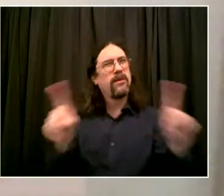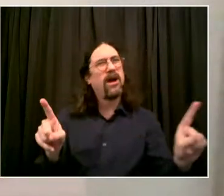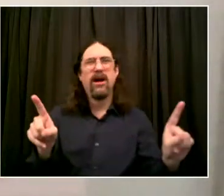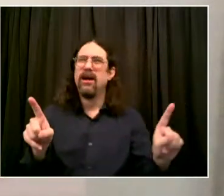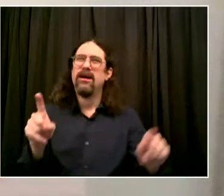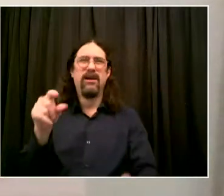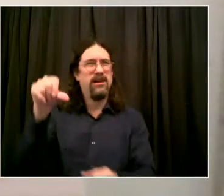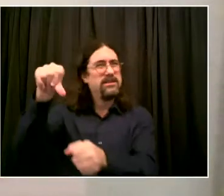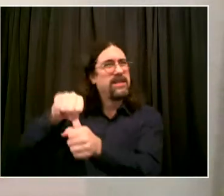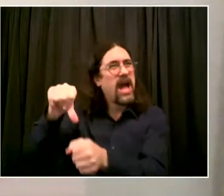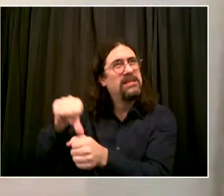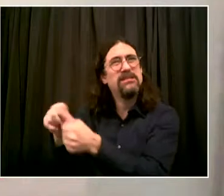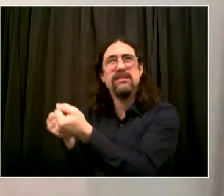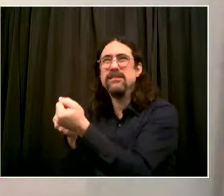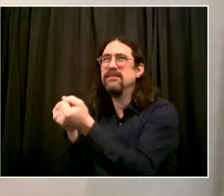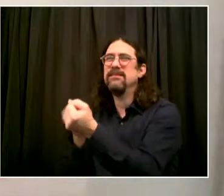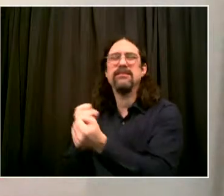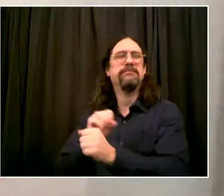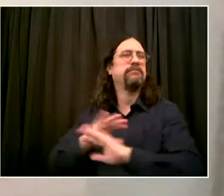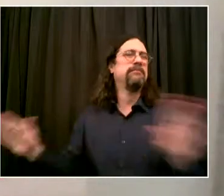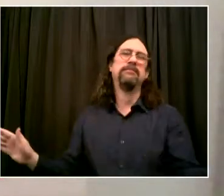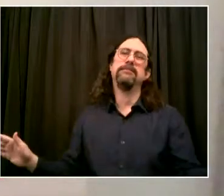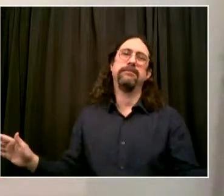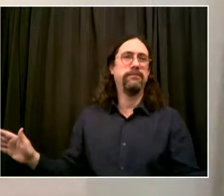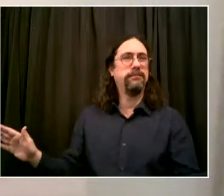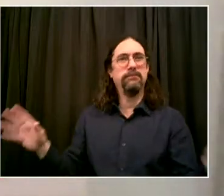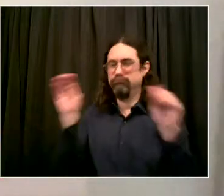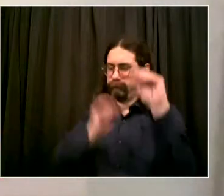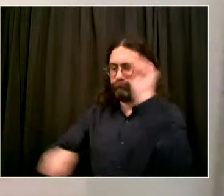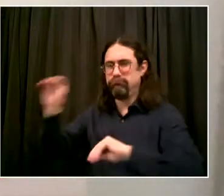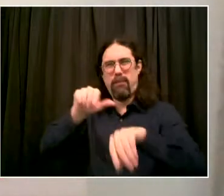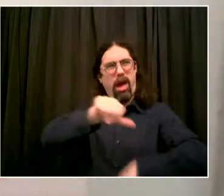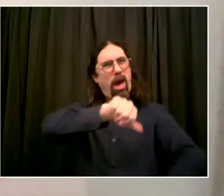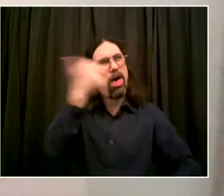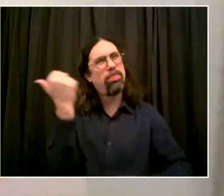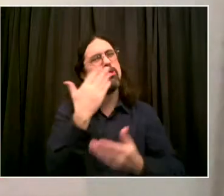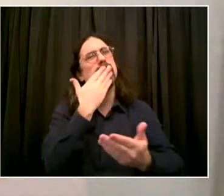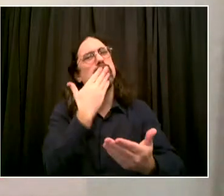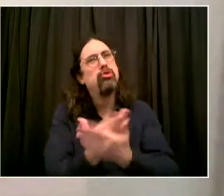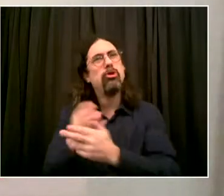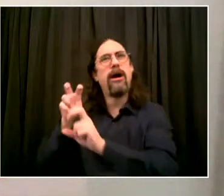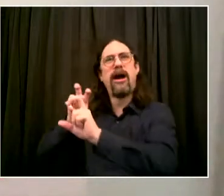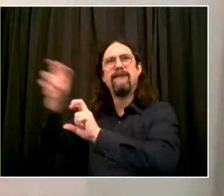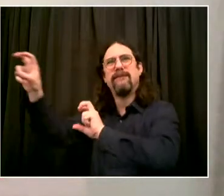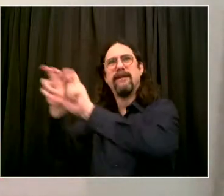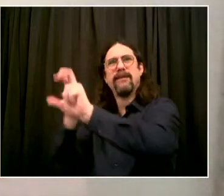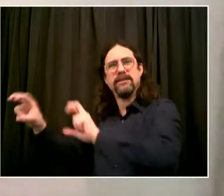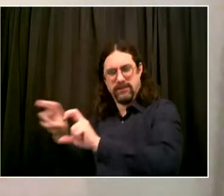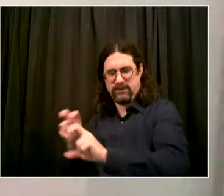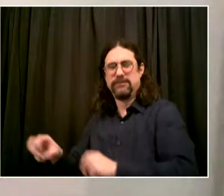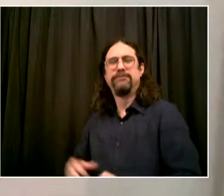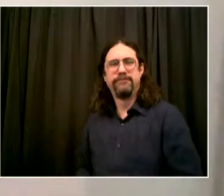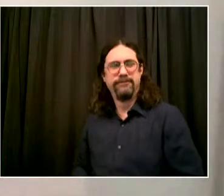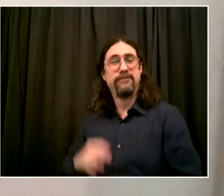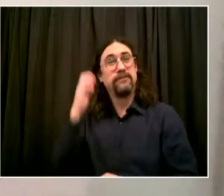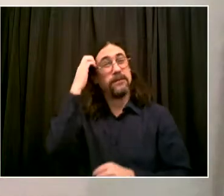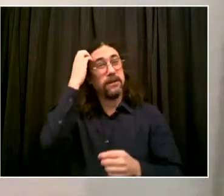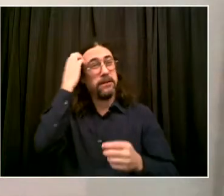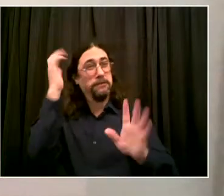RISK POSED BY CLIMATE CHANGE.